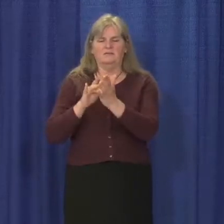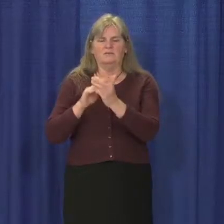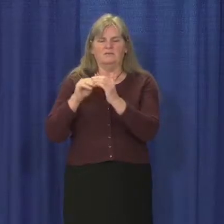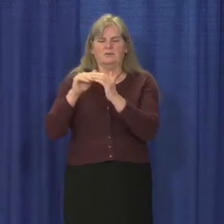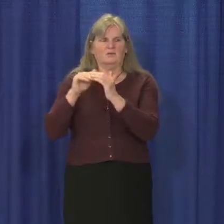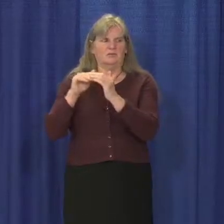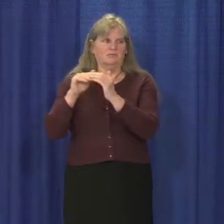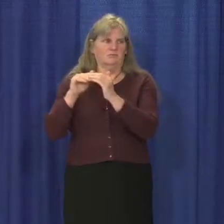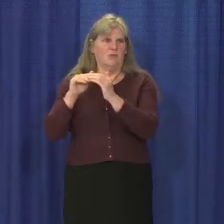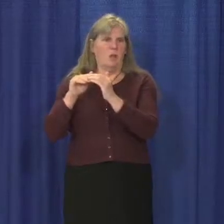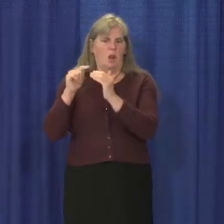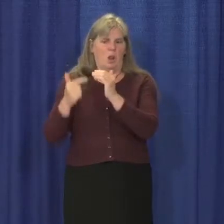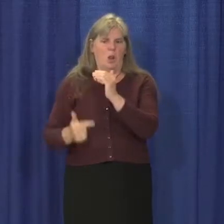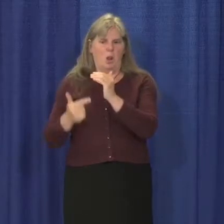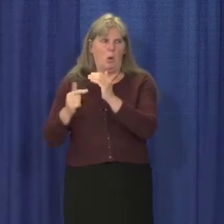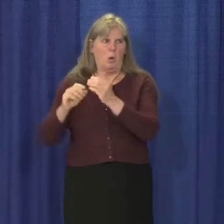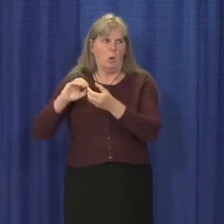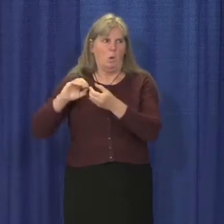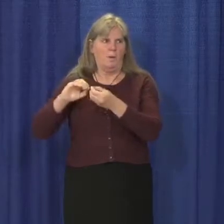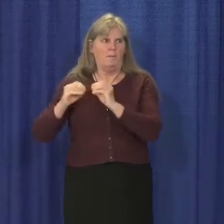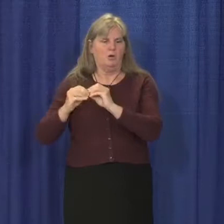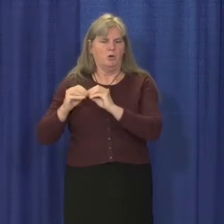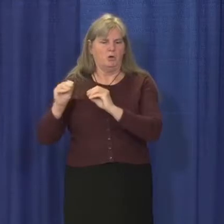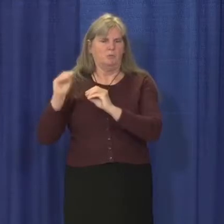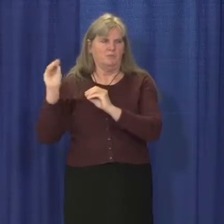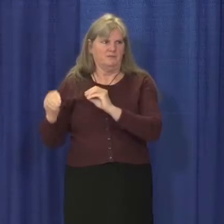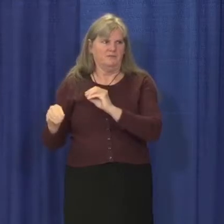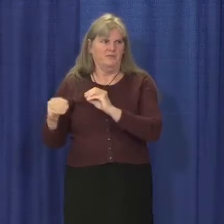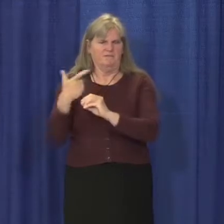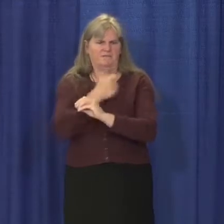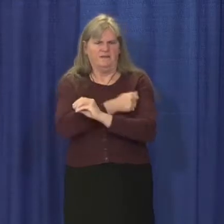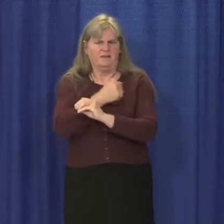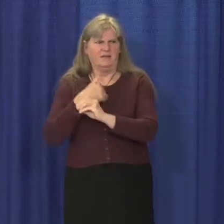Can you address what will be done for the communities where